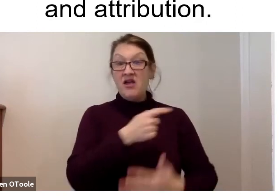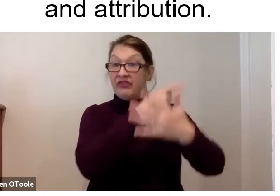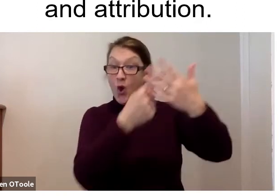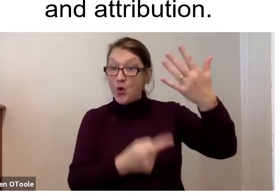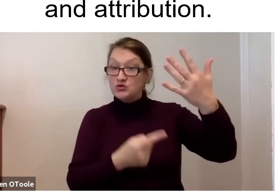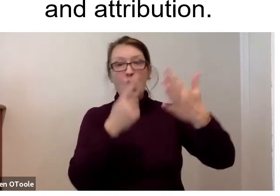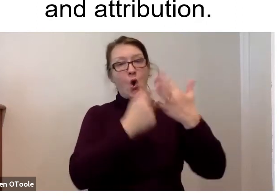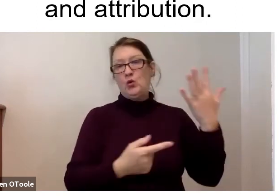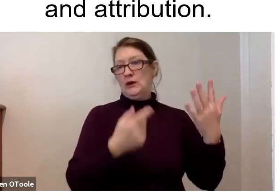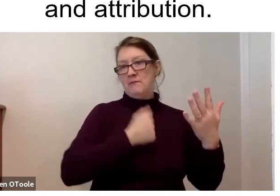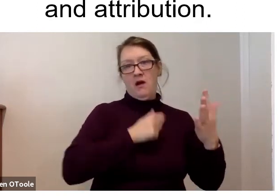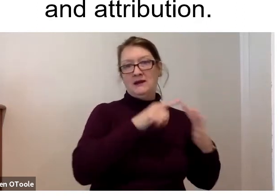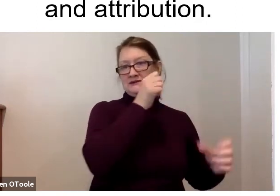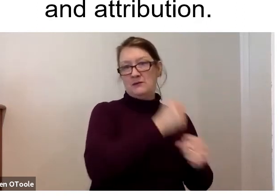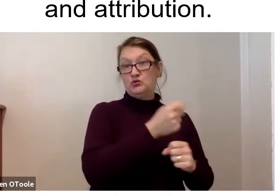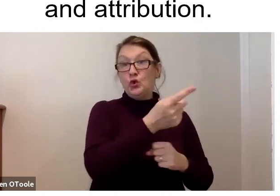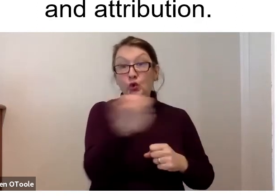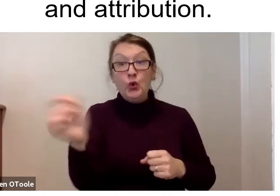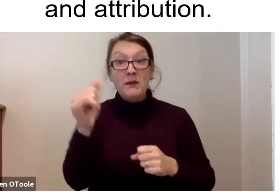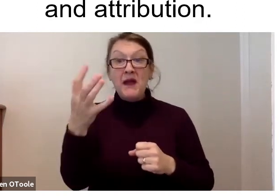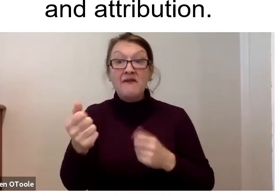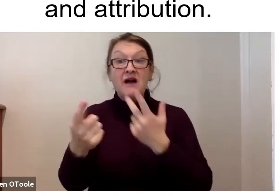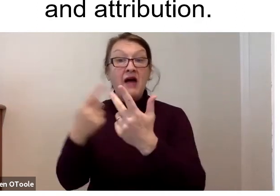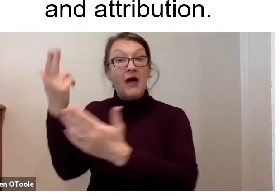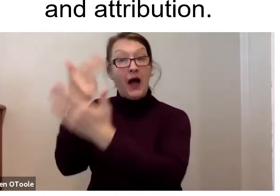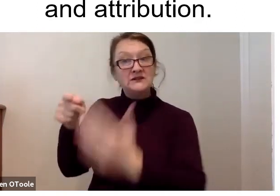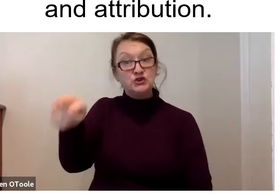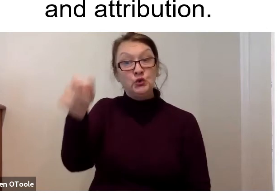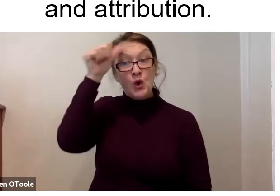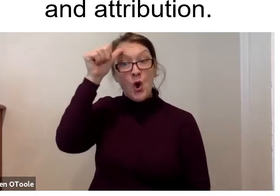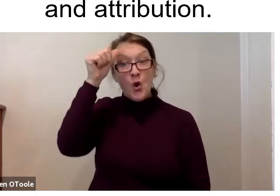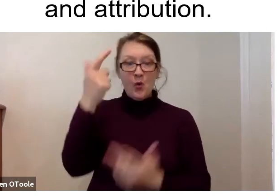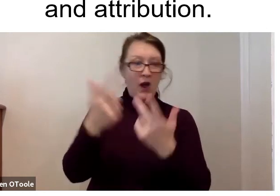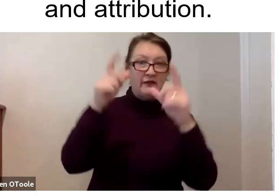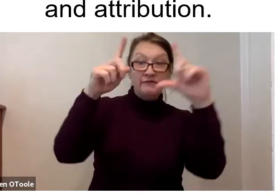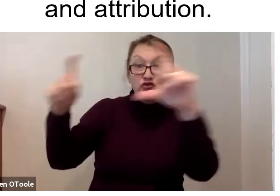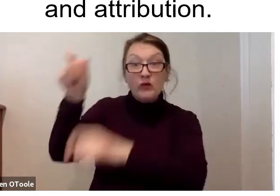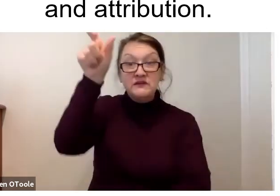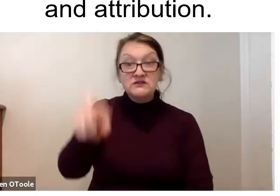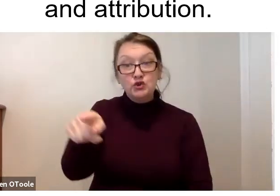You guys would have artist that you know, photographers that you know, there are also people online.